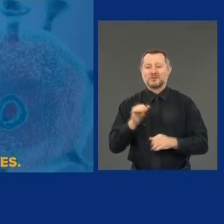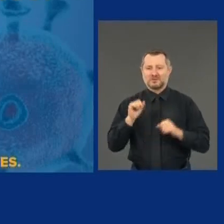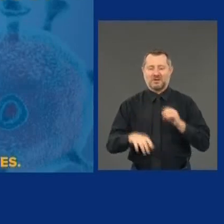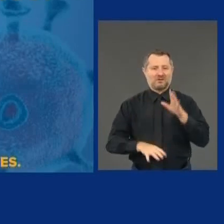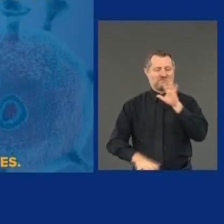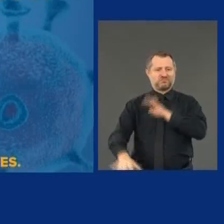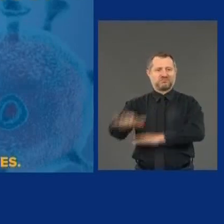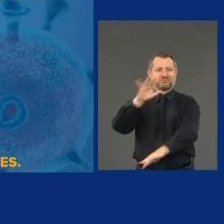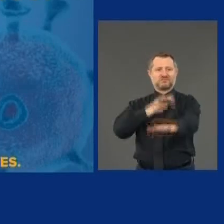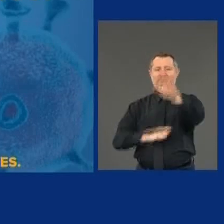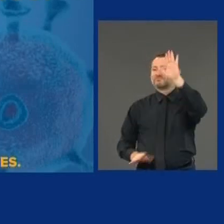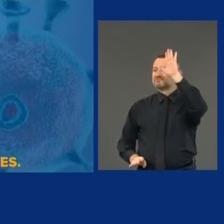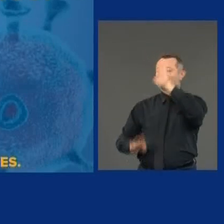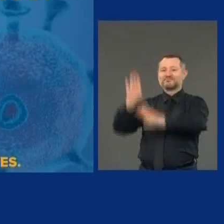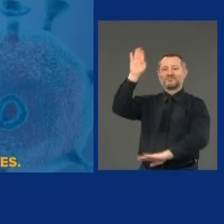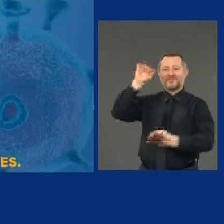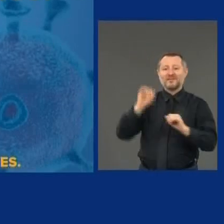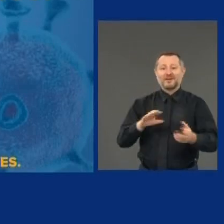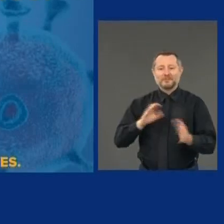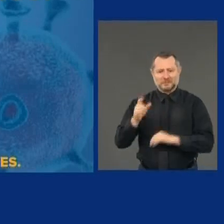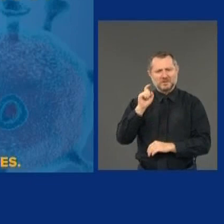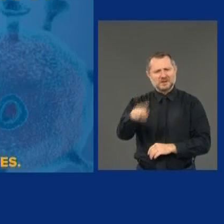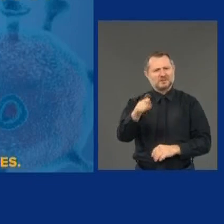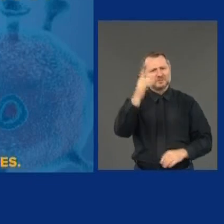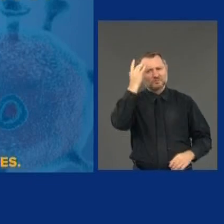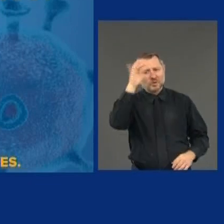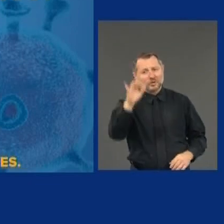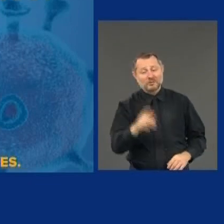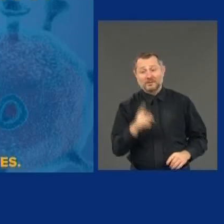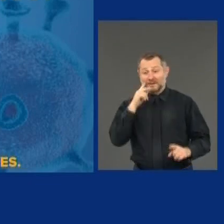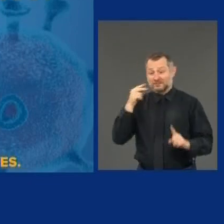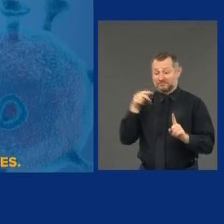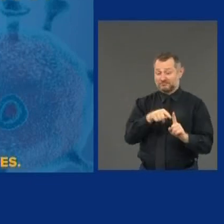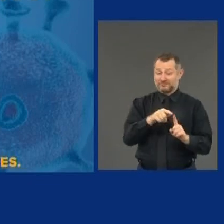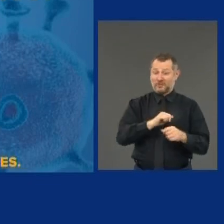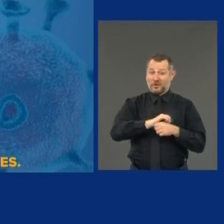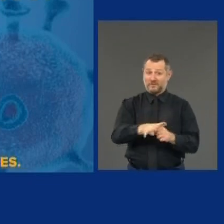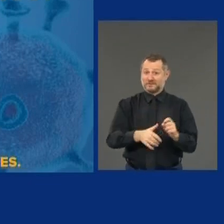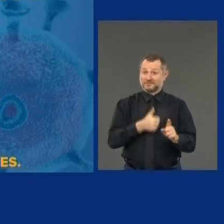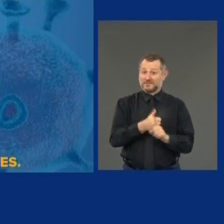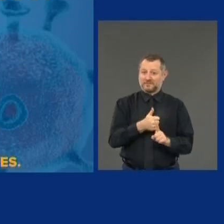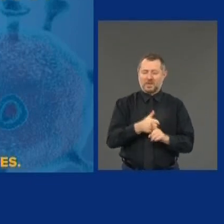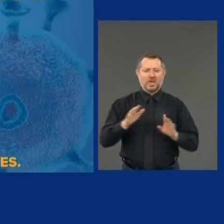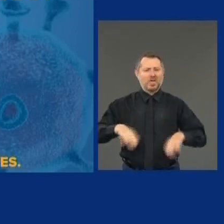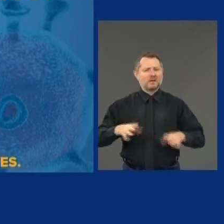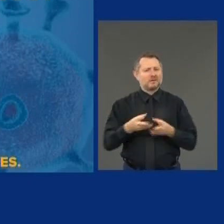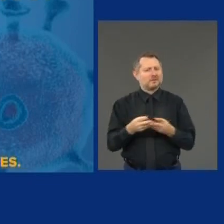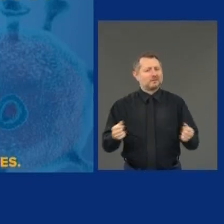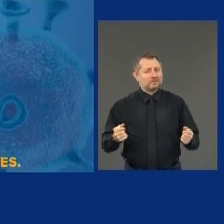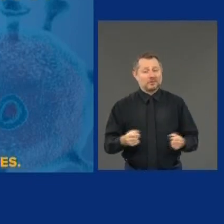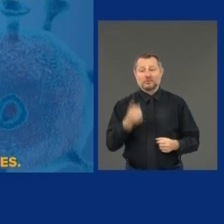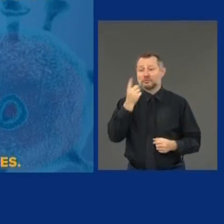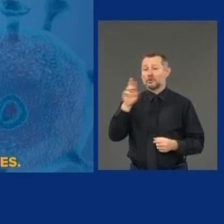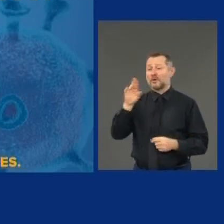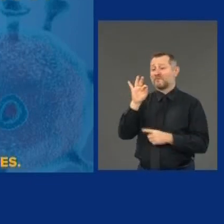DONE. SO, WE HAVE TO STAY SMART. THIS COVID HAS NOT GONE AWAY.